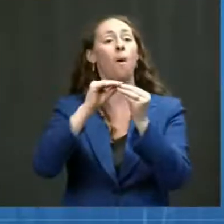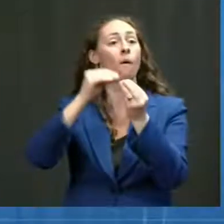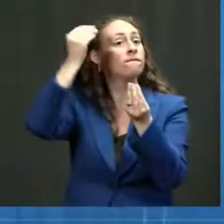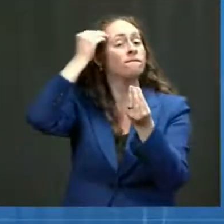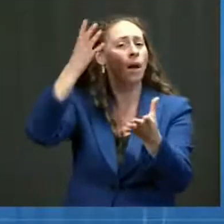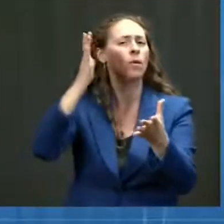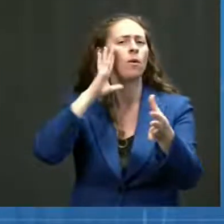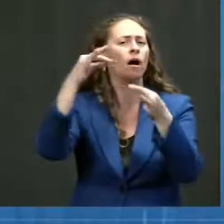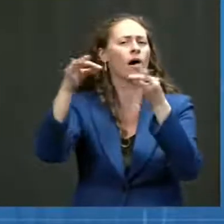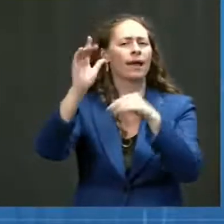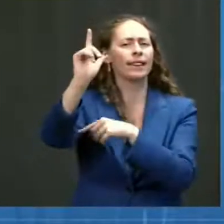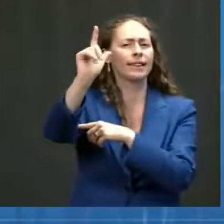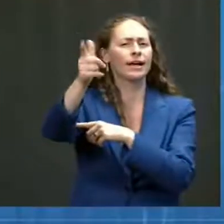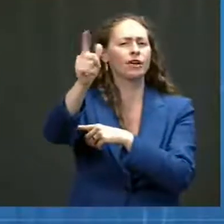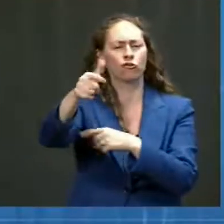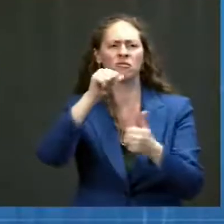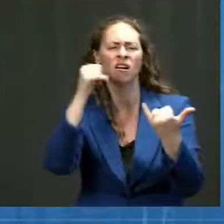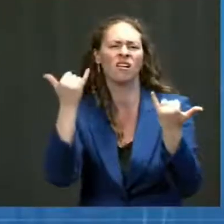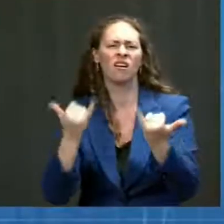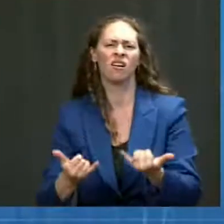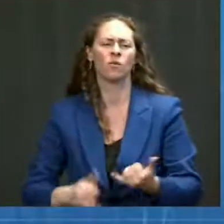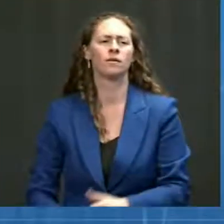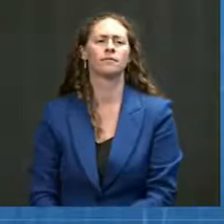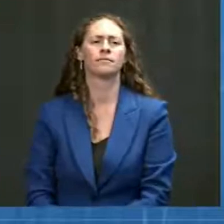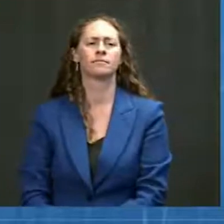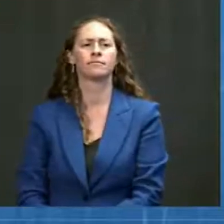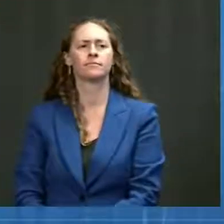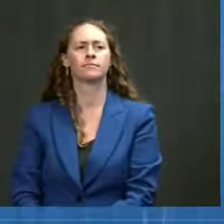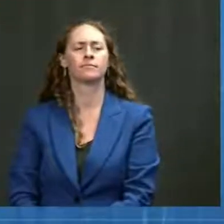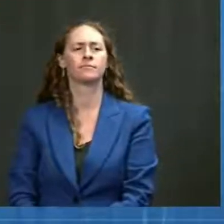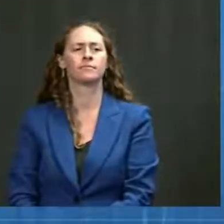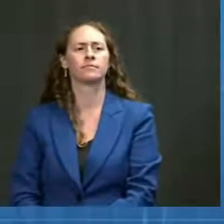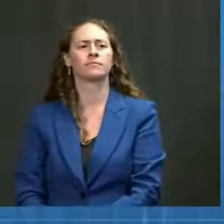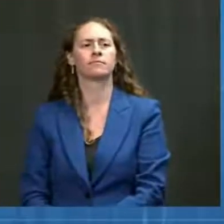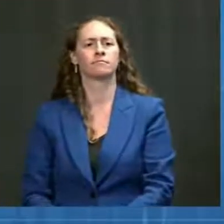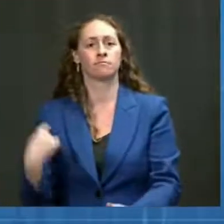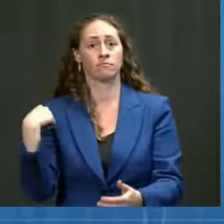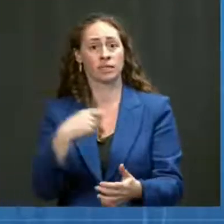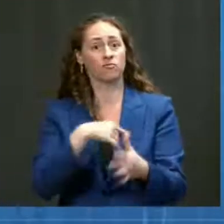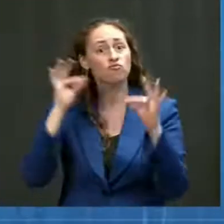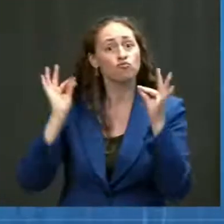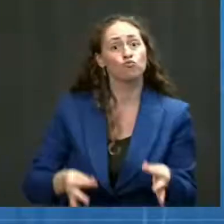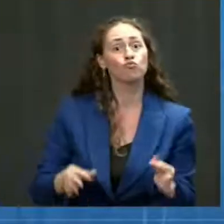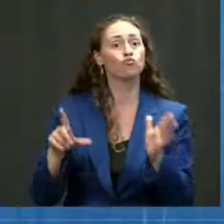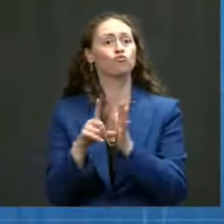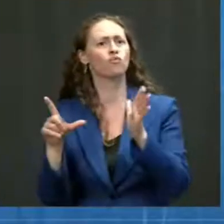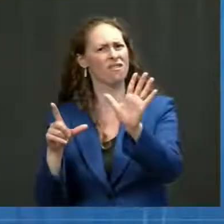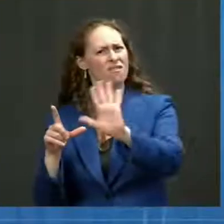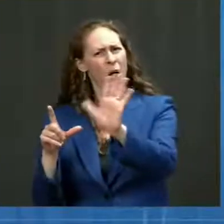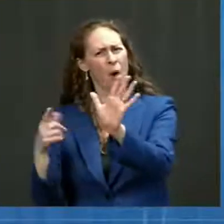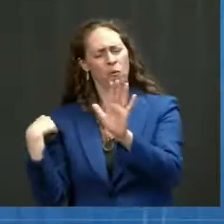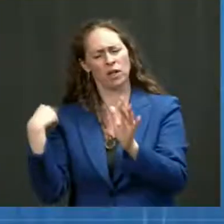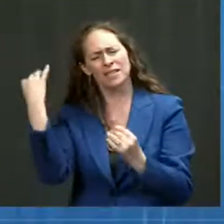OF THE TIMELY PLAN FOR D.N.J. BOOSTER SHOTS. I WANT TO EMPHASIZE THIS